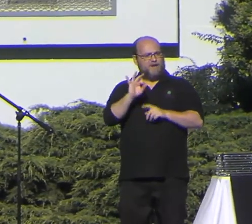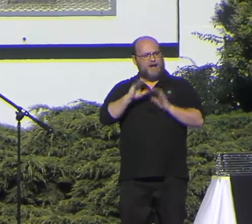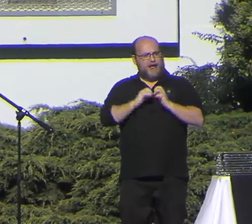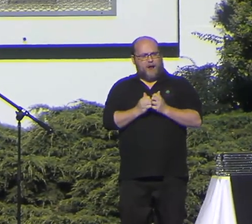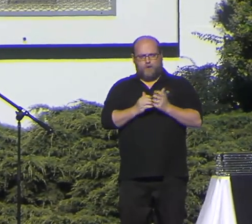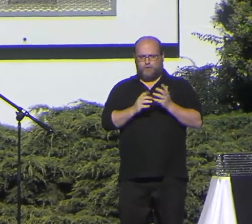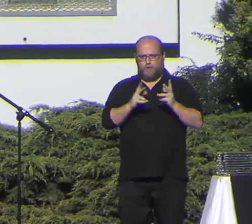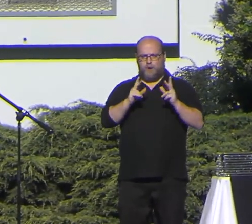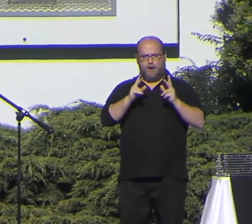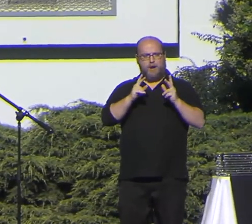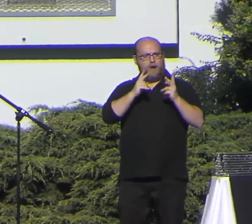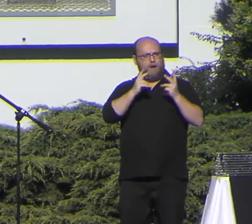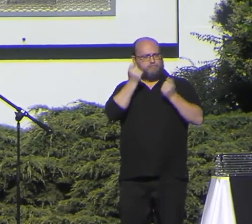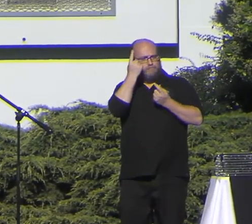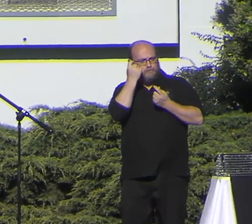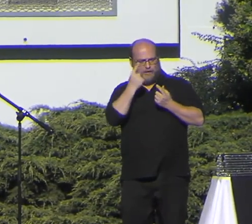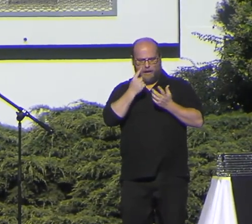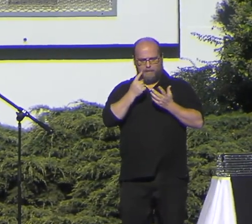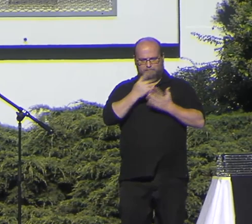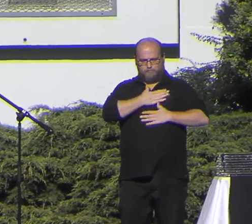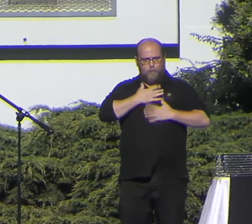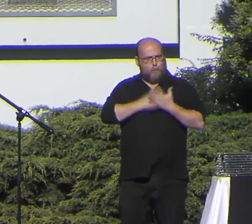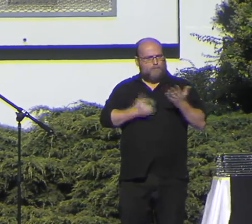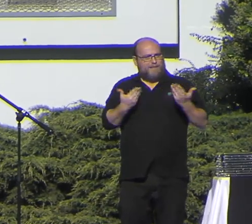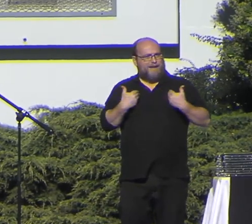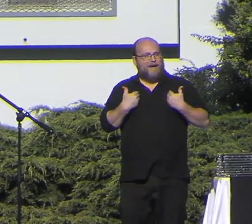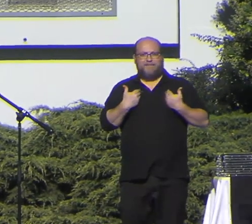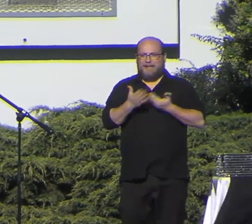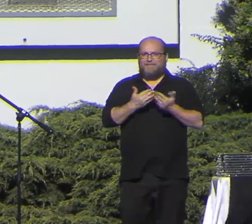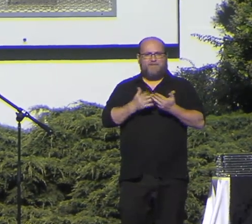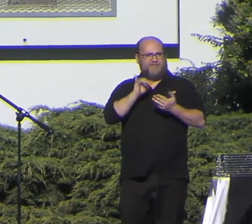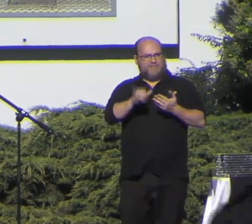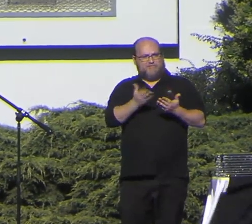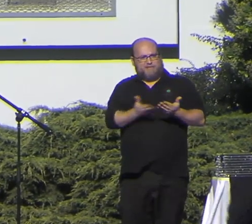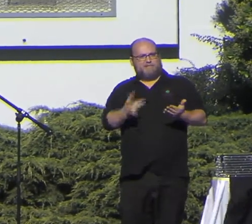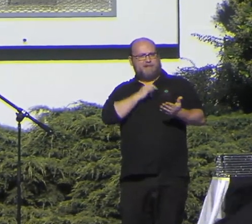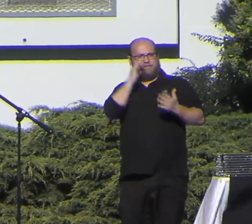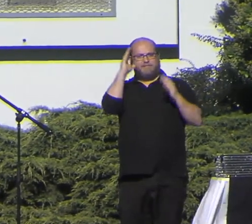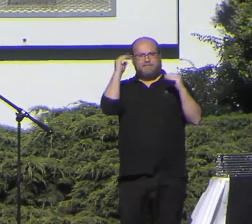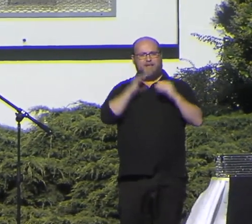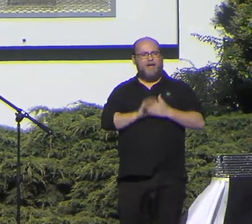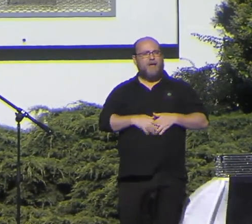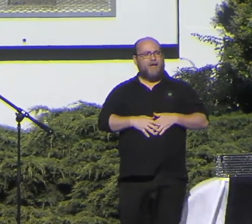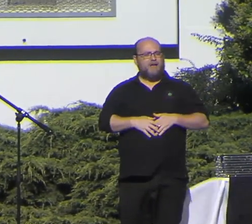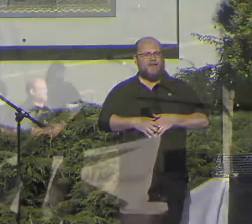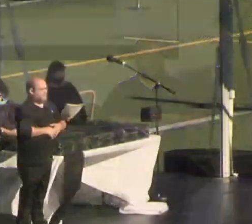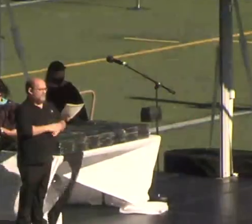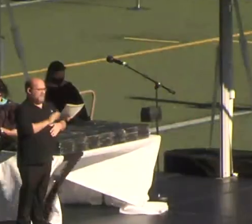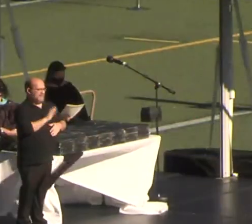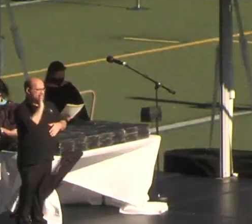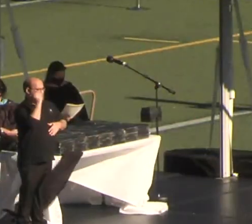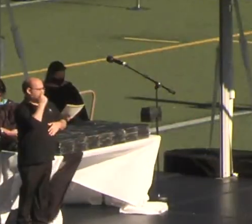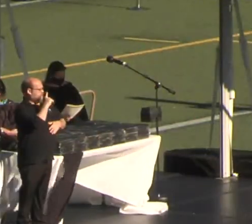if it is not what we expected. Don't stop trying to find and be the light. Even when it seems like there's only darkness.